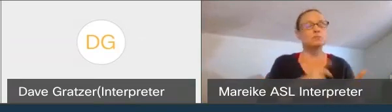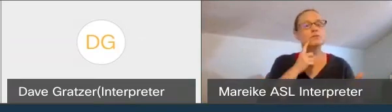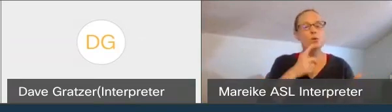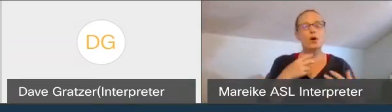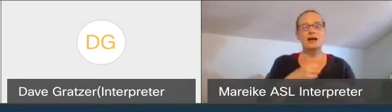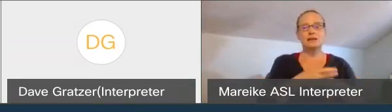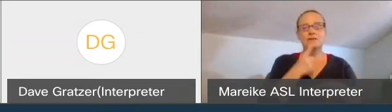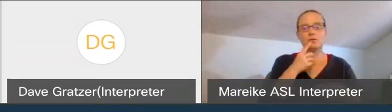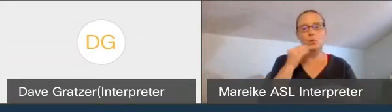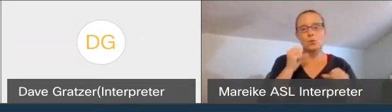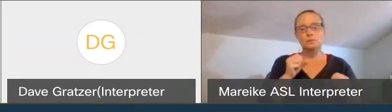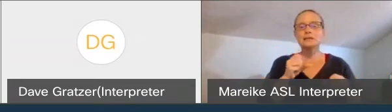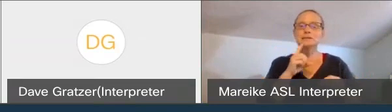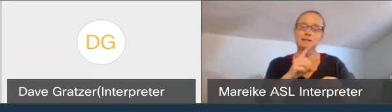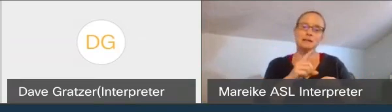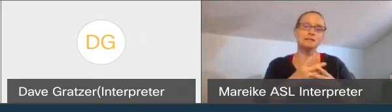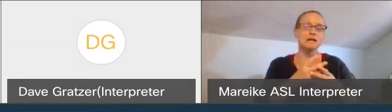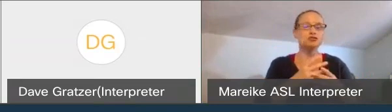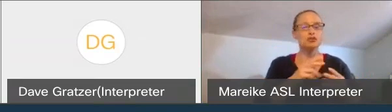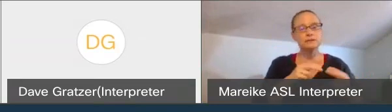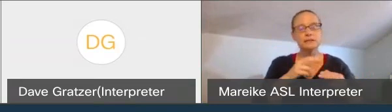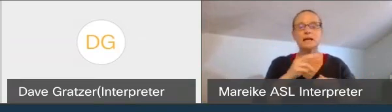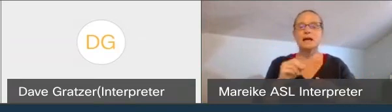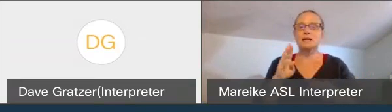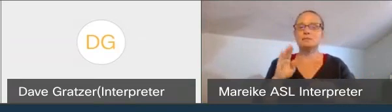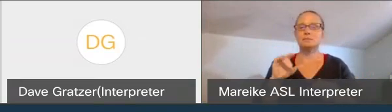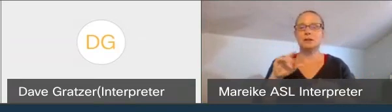Yellowstone County Detention Facility, and, uh, Billings Urban Indian.